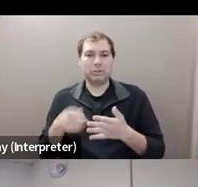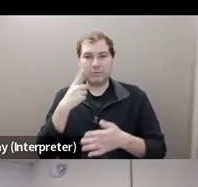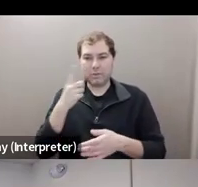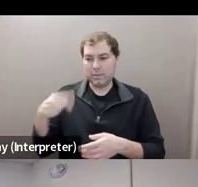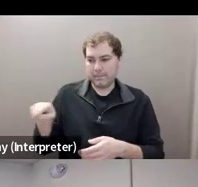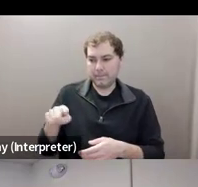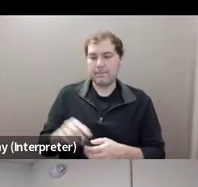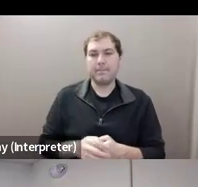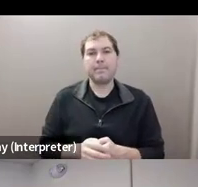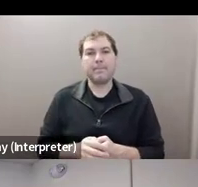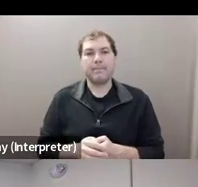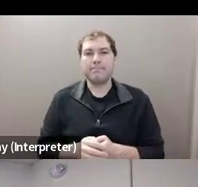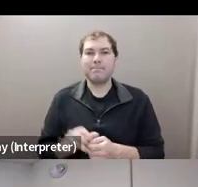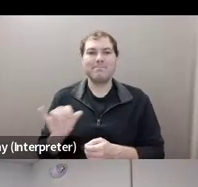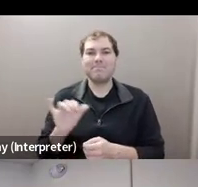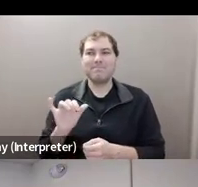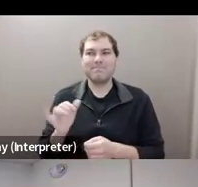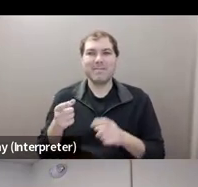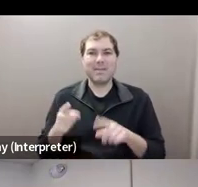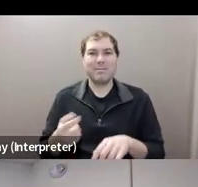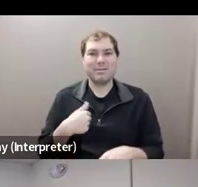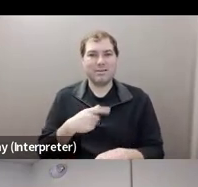Pam Davies: Then the same thing happened with us, scheduling the rides.